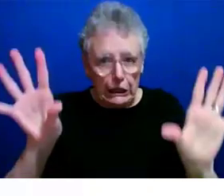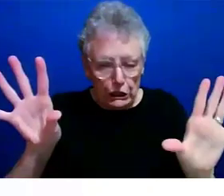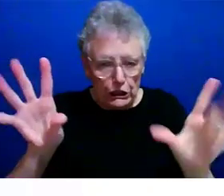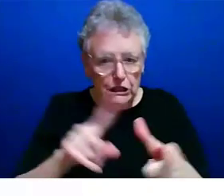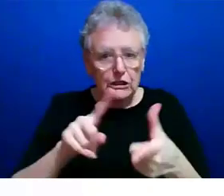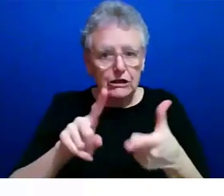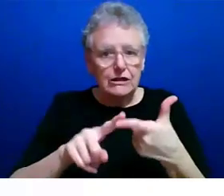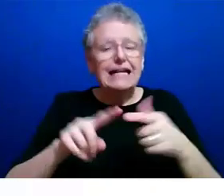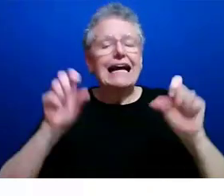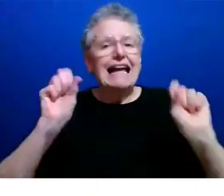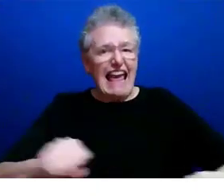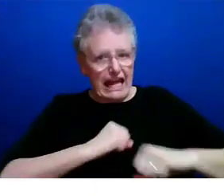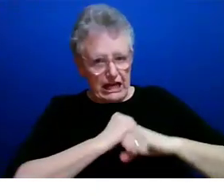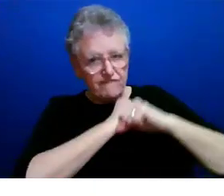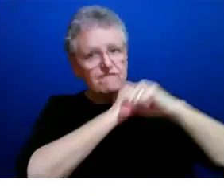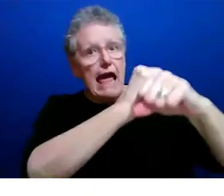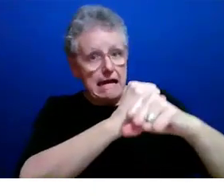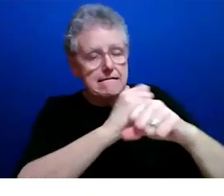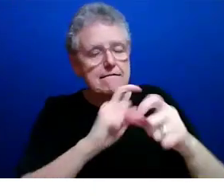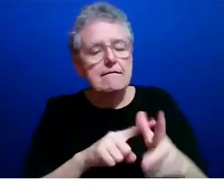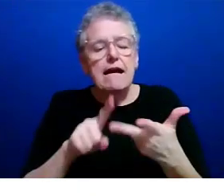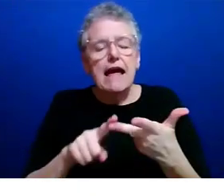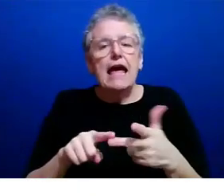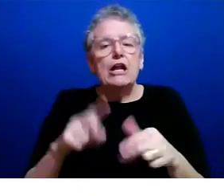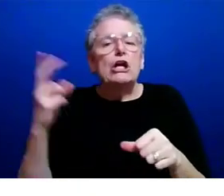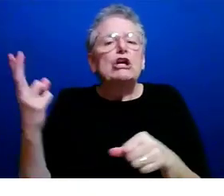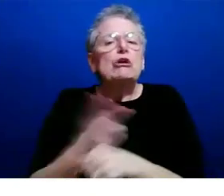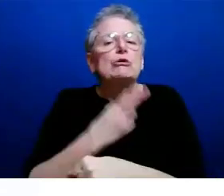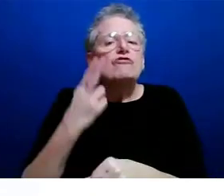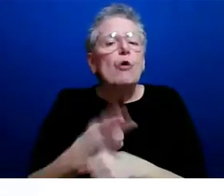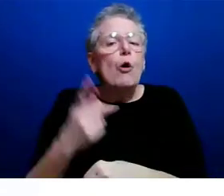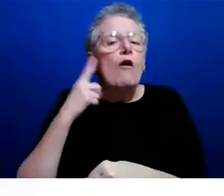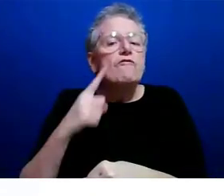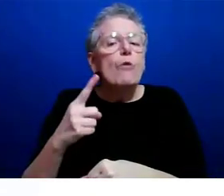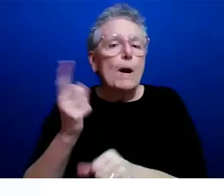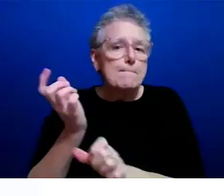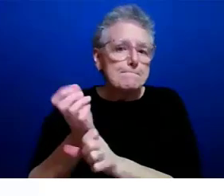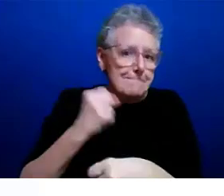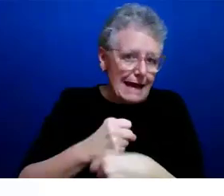defensible, and useful for decision making.